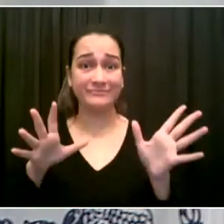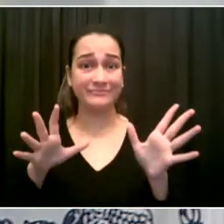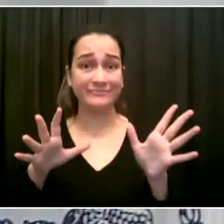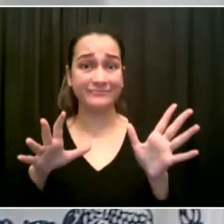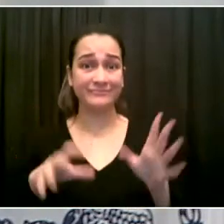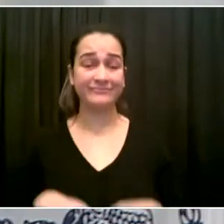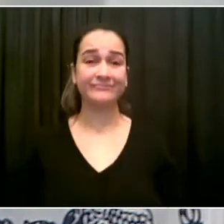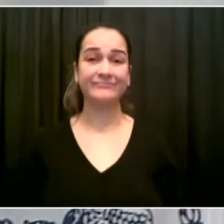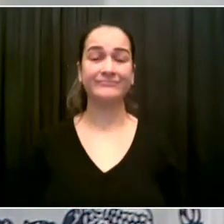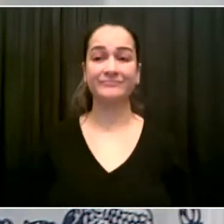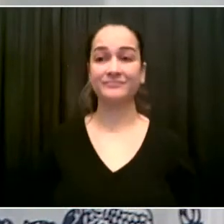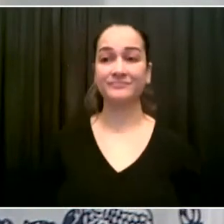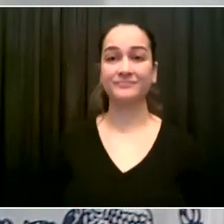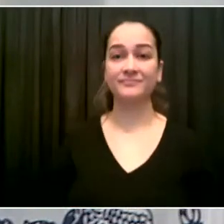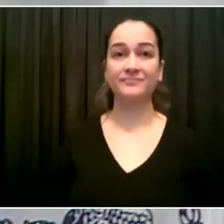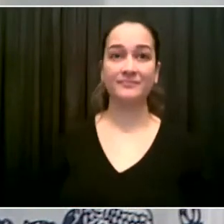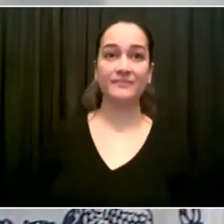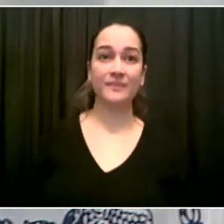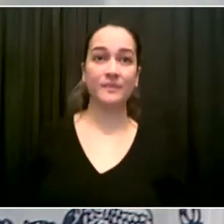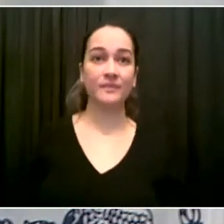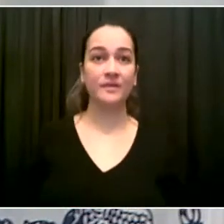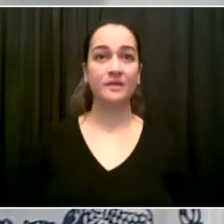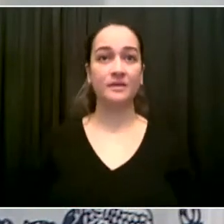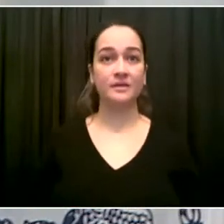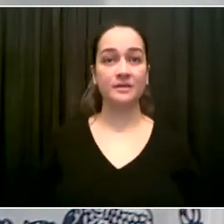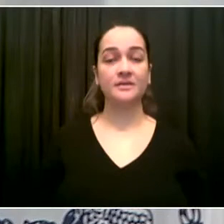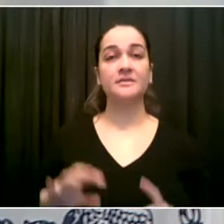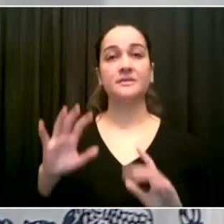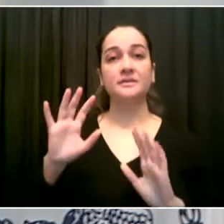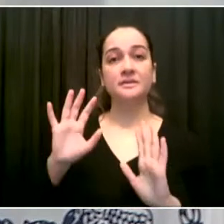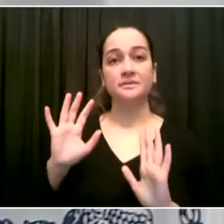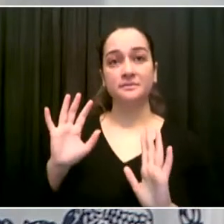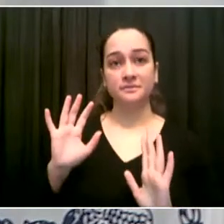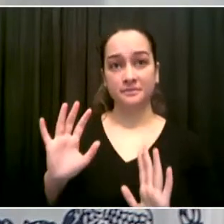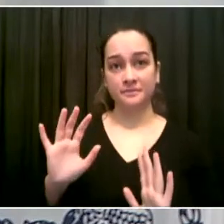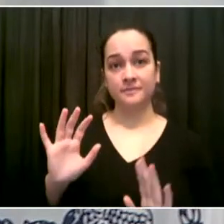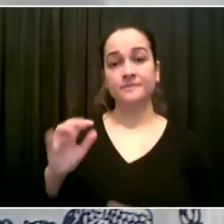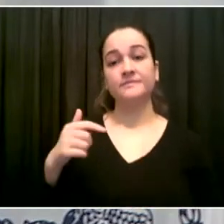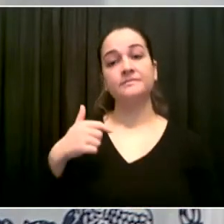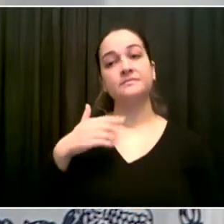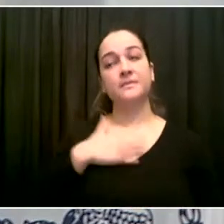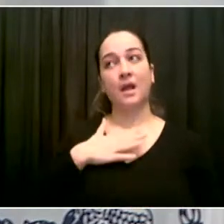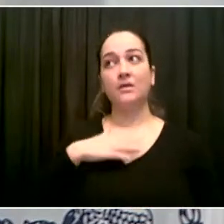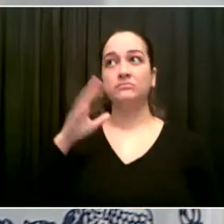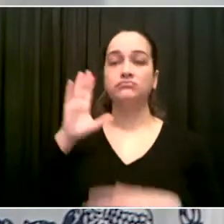PLAN. THE WAWAY I WOULD SAY IT WE'RE GOING TO TAKKE ALL THE